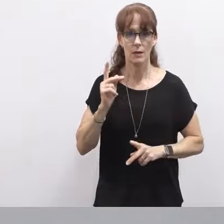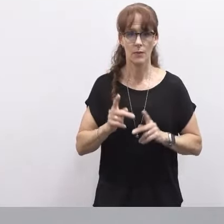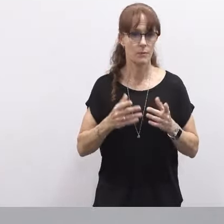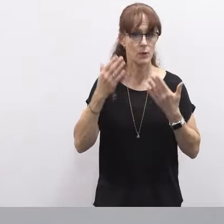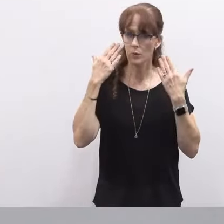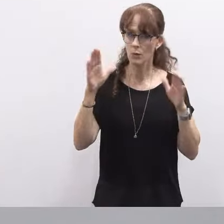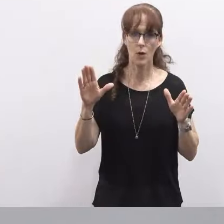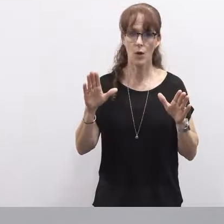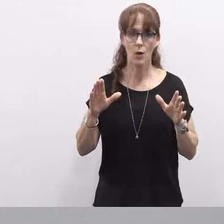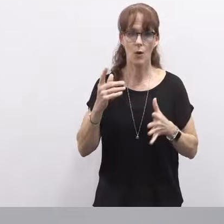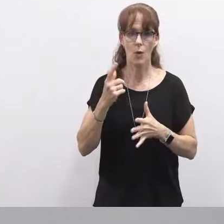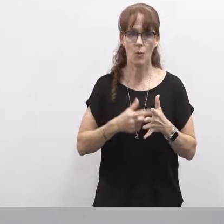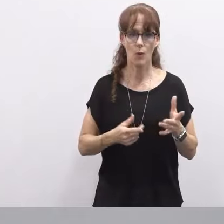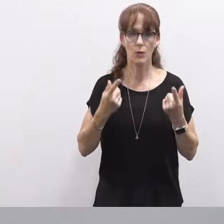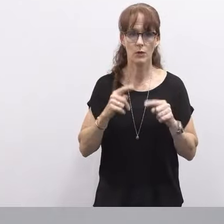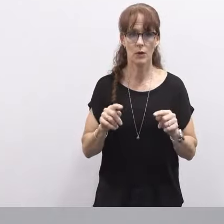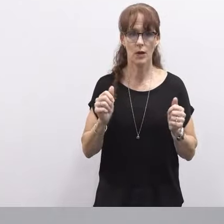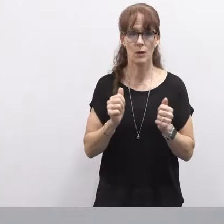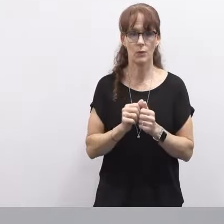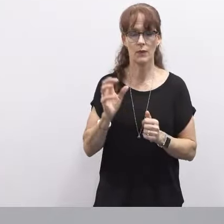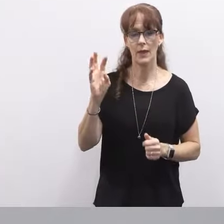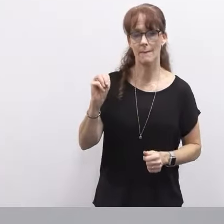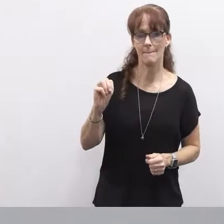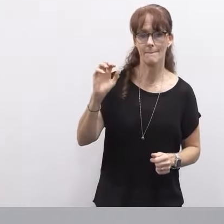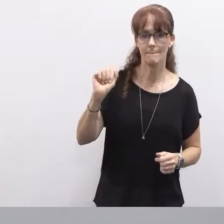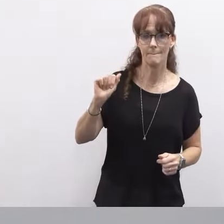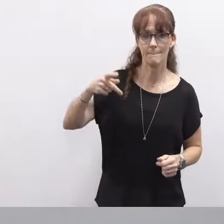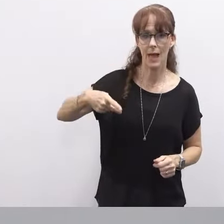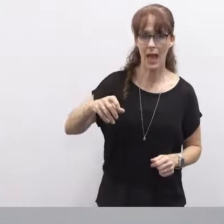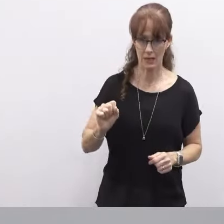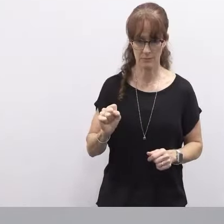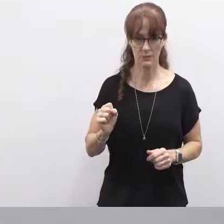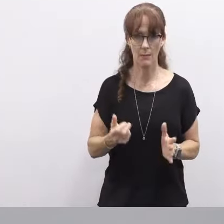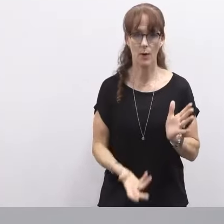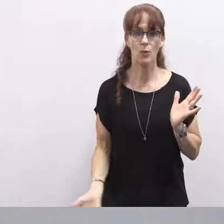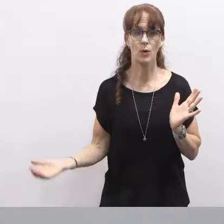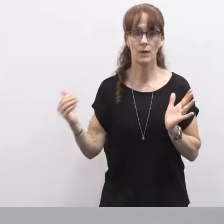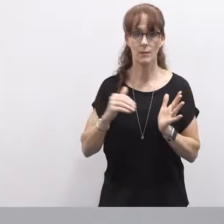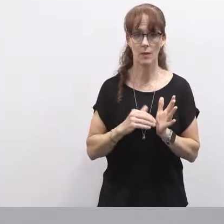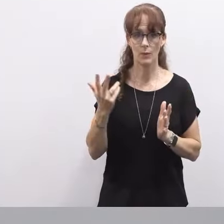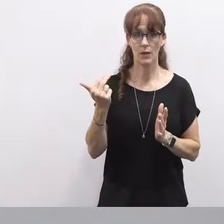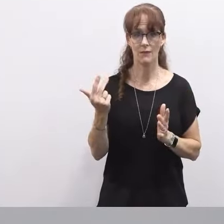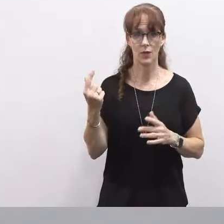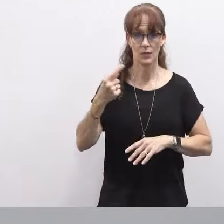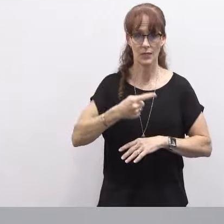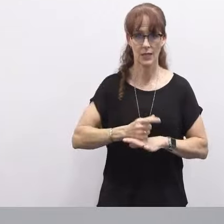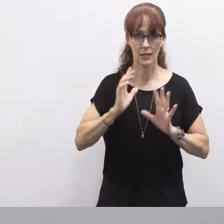what we're trying to get at with the maps. So I'm gonna repeat it again here today because we have 13 dates left.